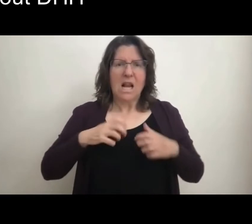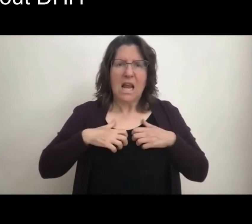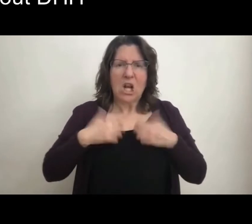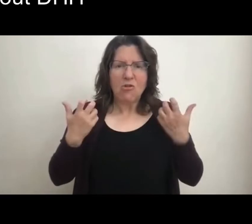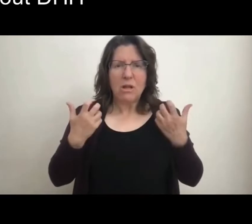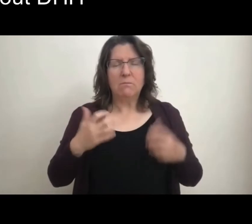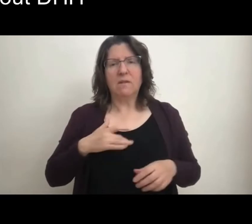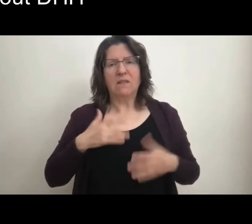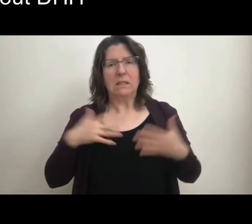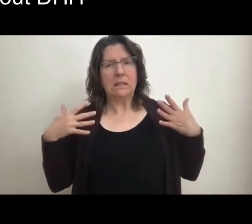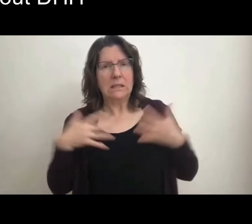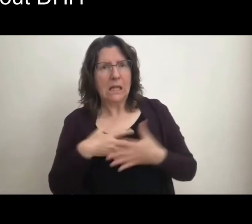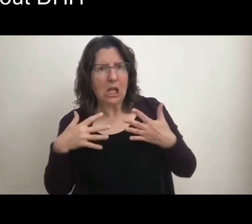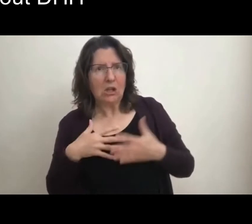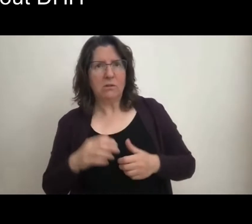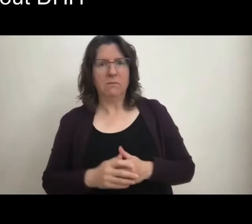I was feeling angry and scared.